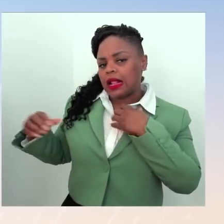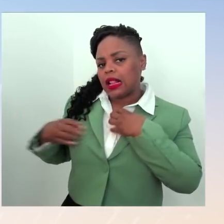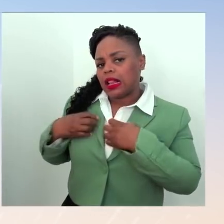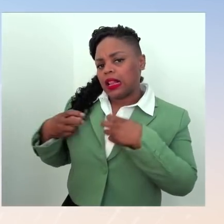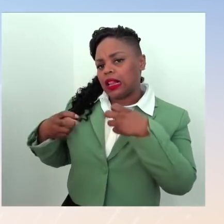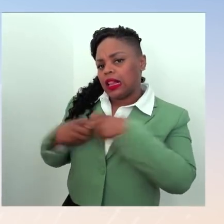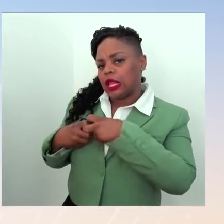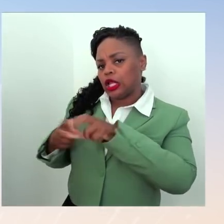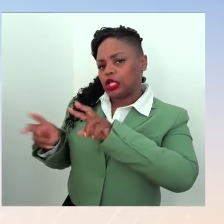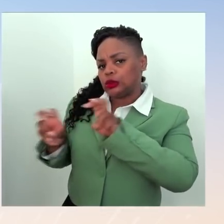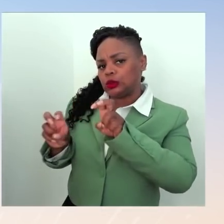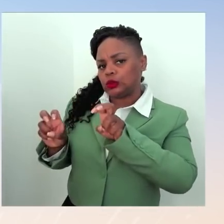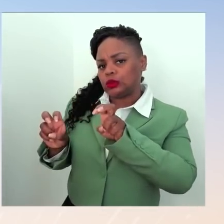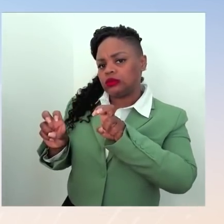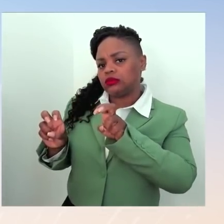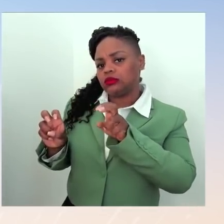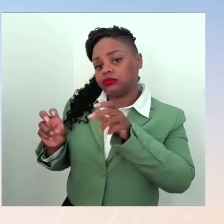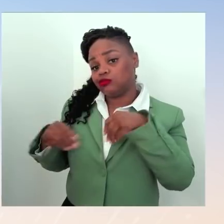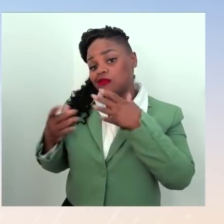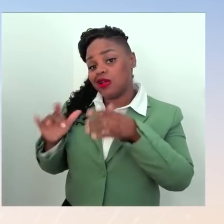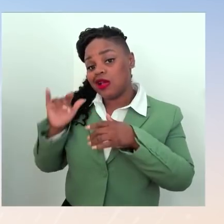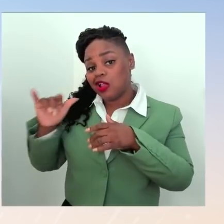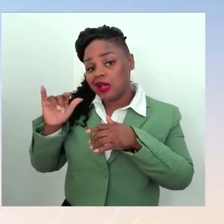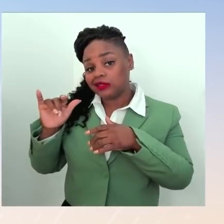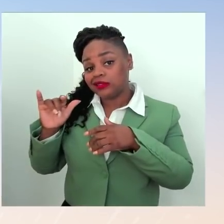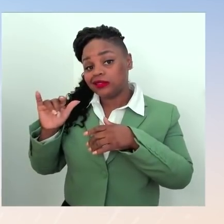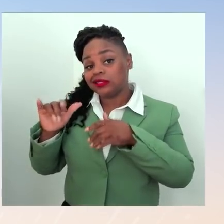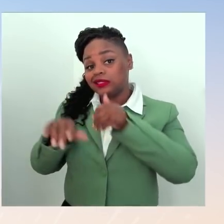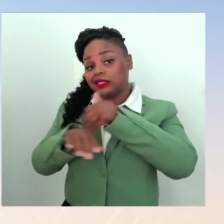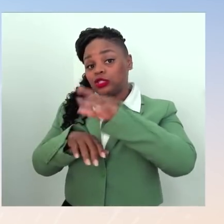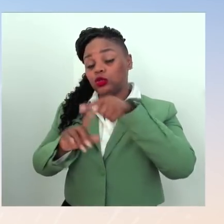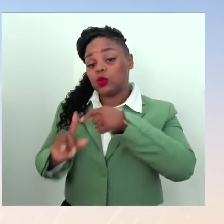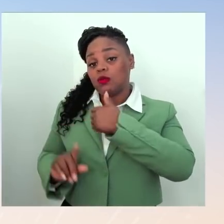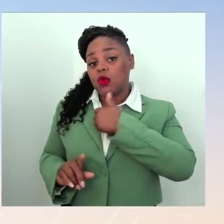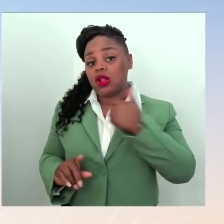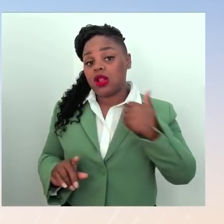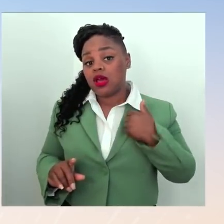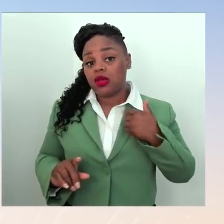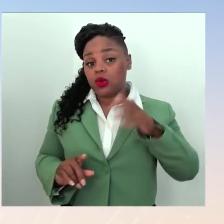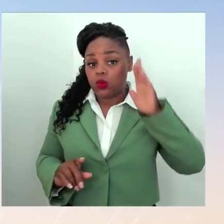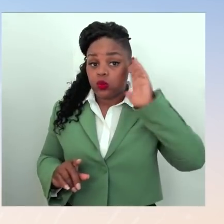and other Allied countries? Ms. Psaki: Well, I think there's an important question here, as I touched on a little,